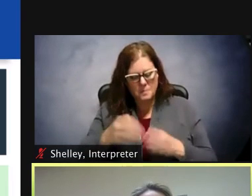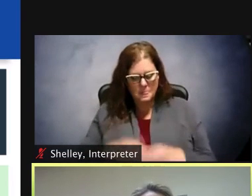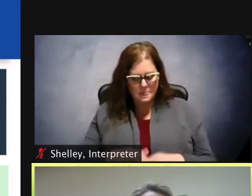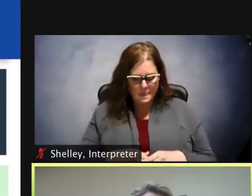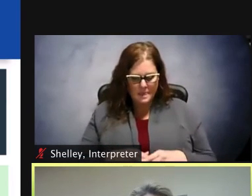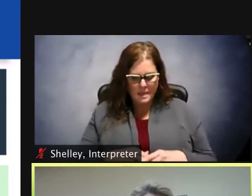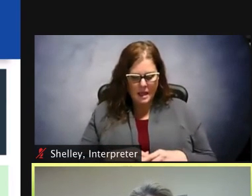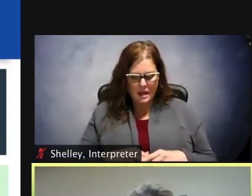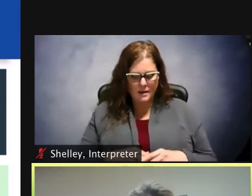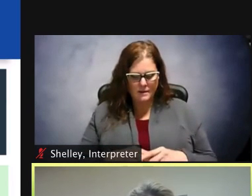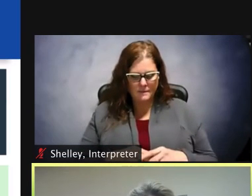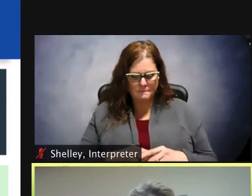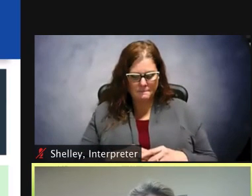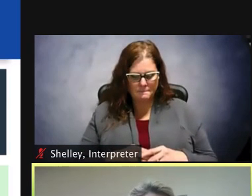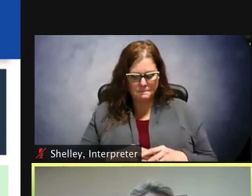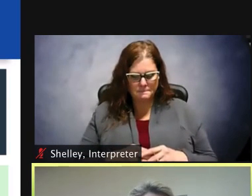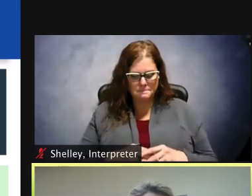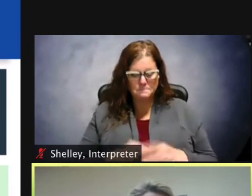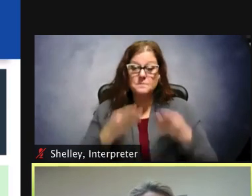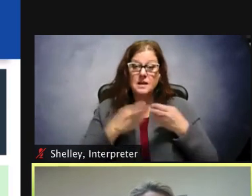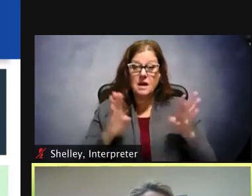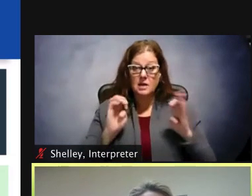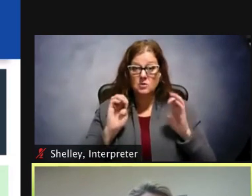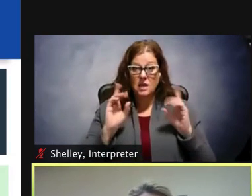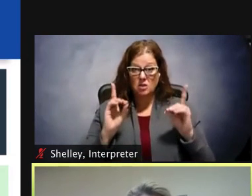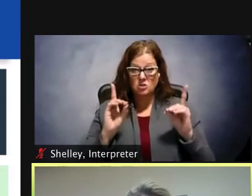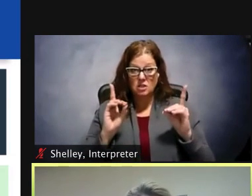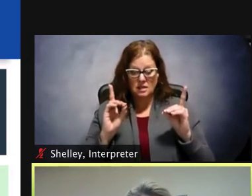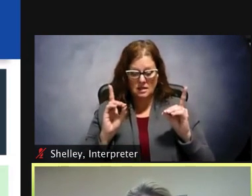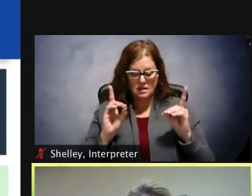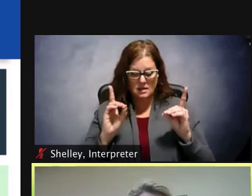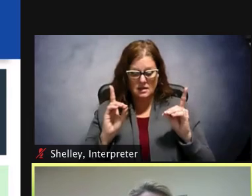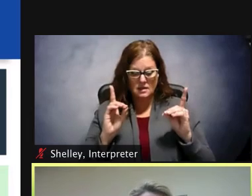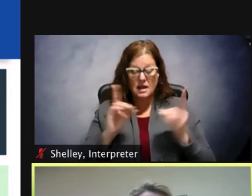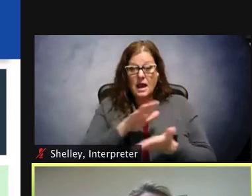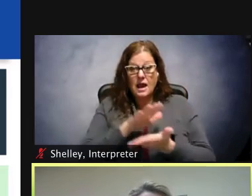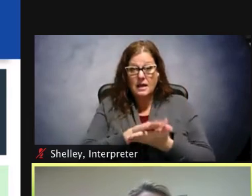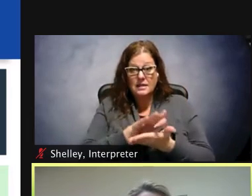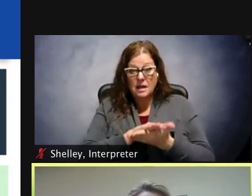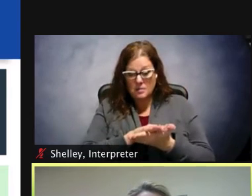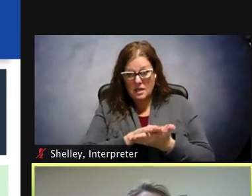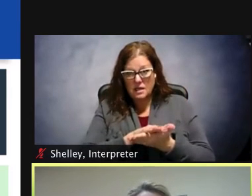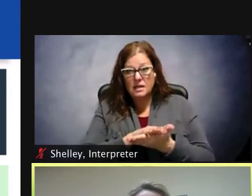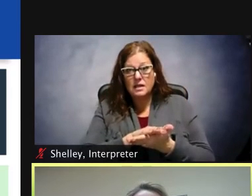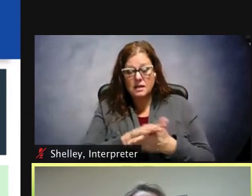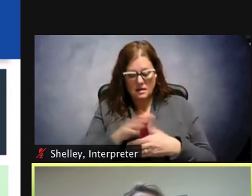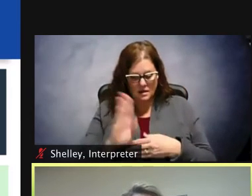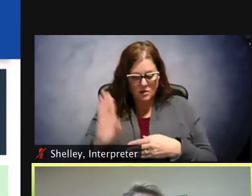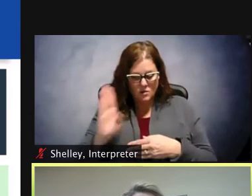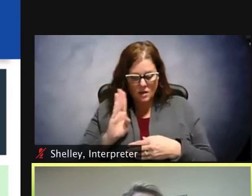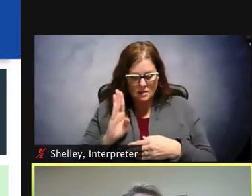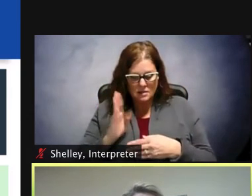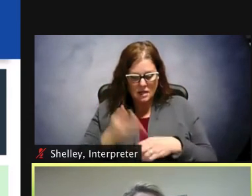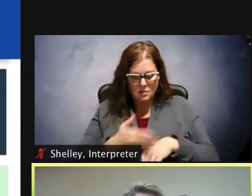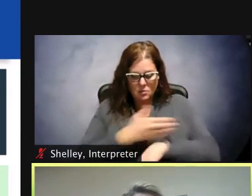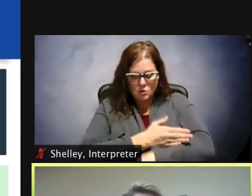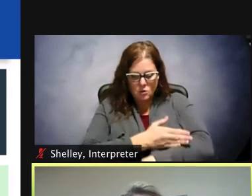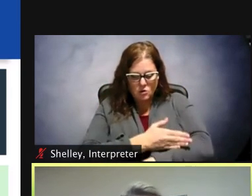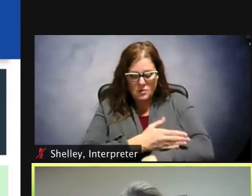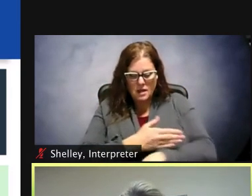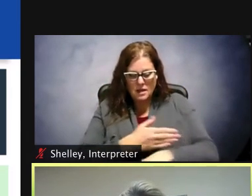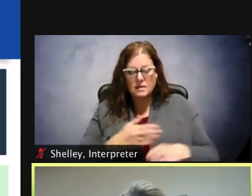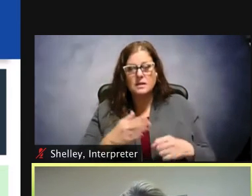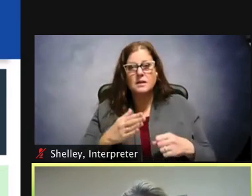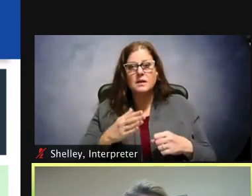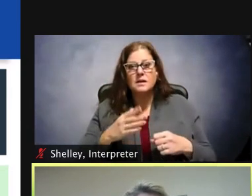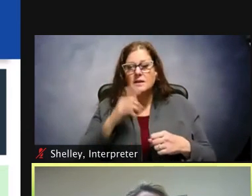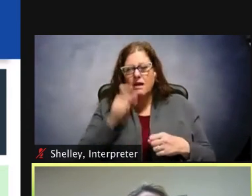In the gen ed setting, academically, there was an improvement not necessarily on the test scores,